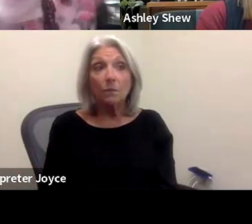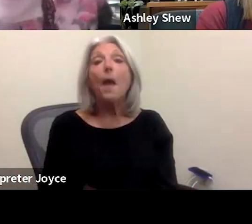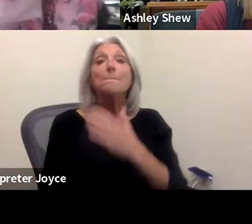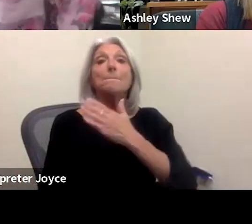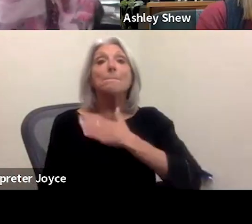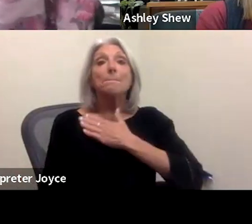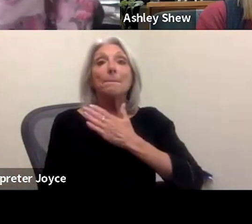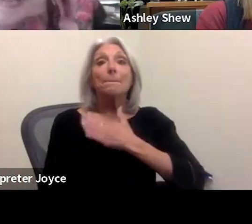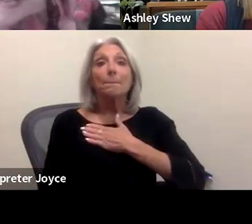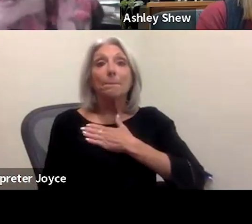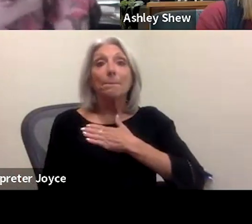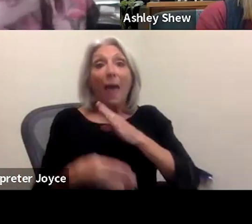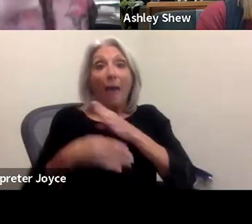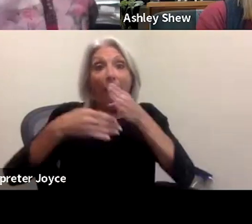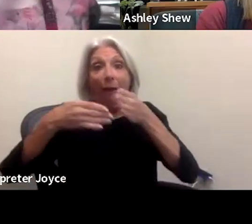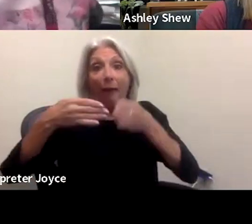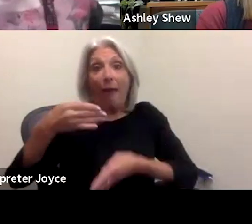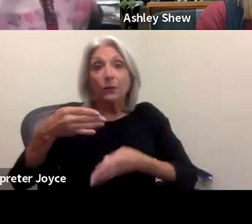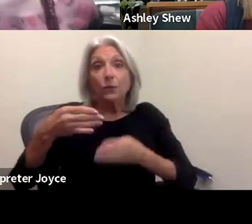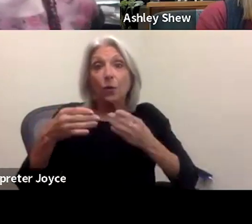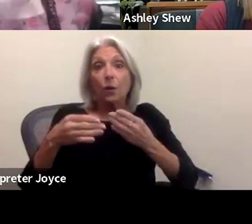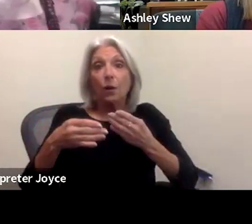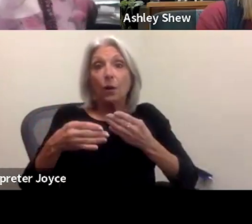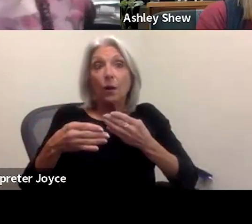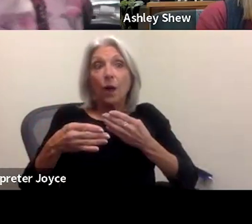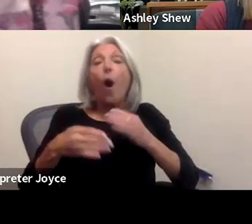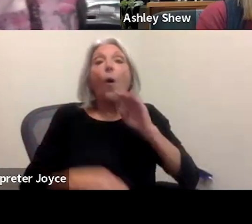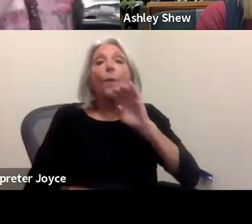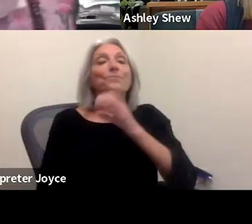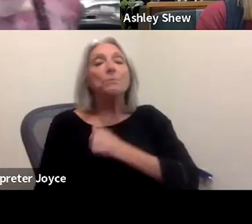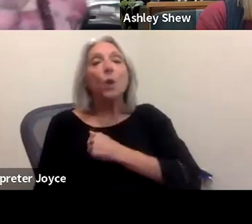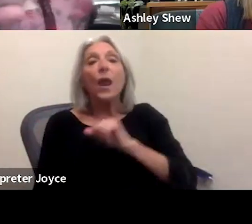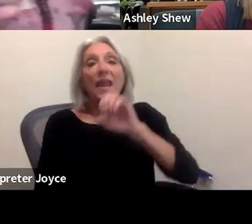And my end goal. Echo.